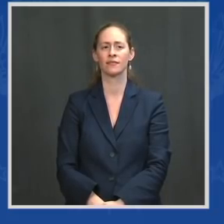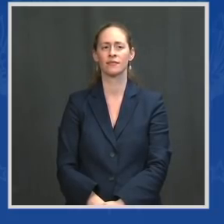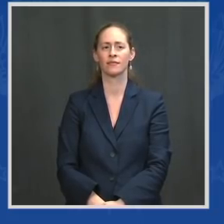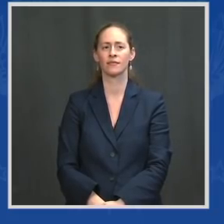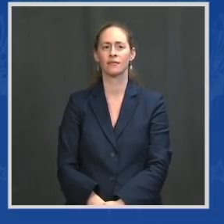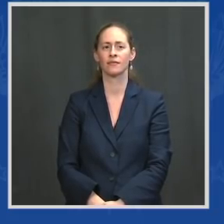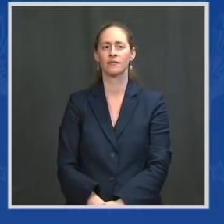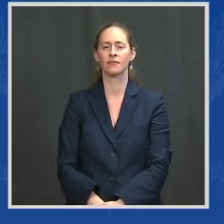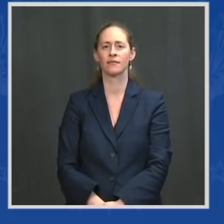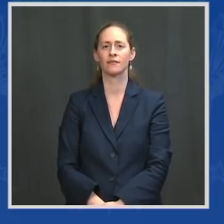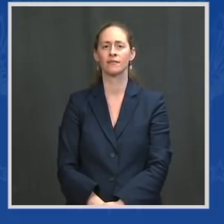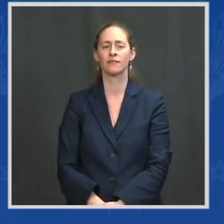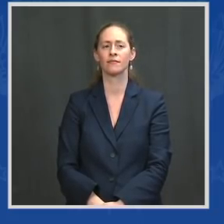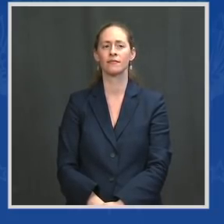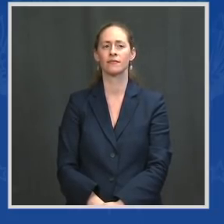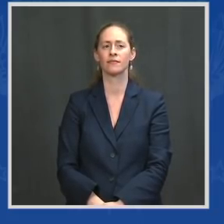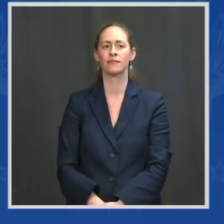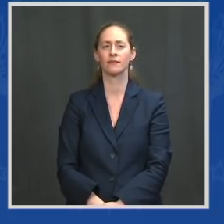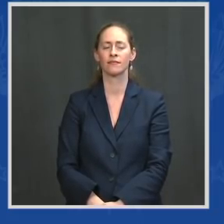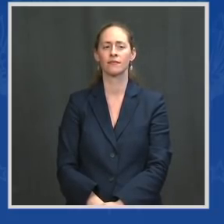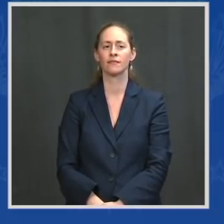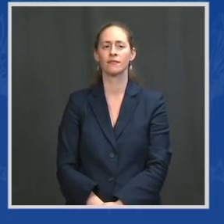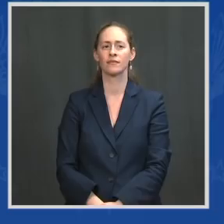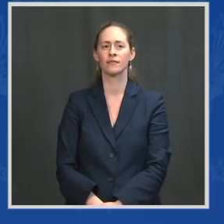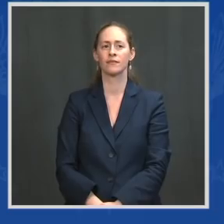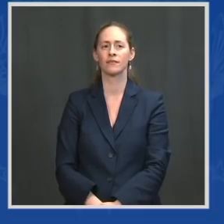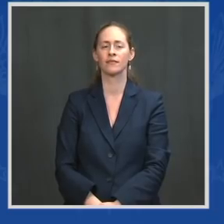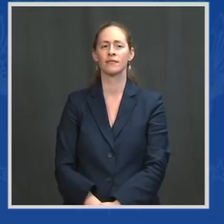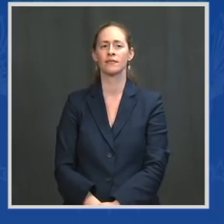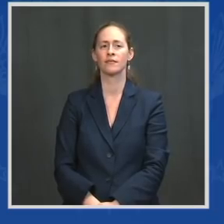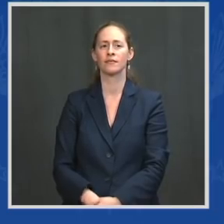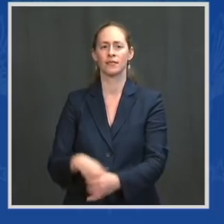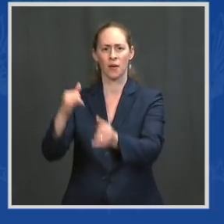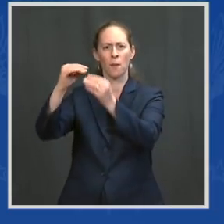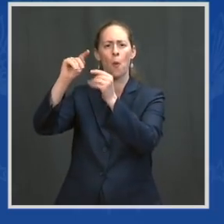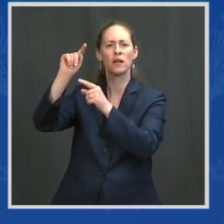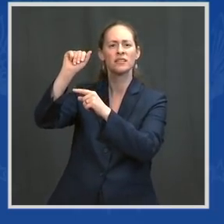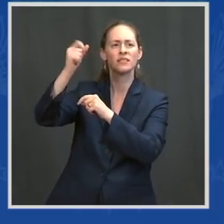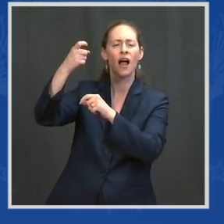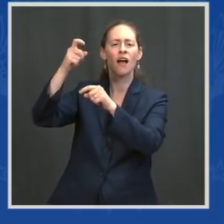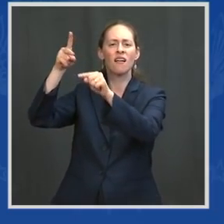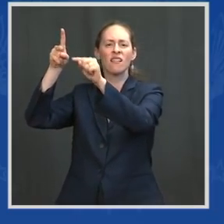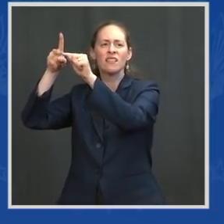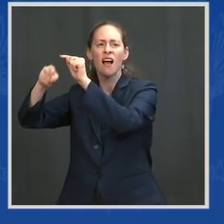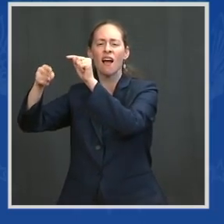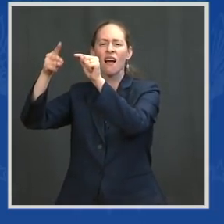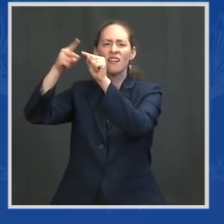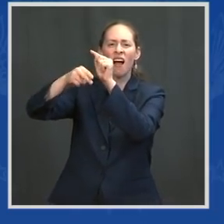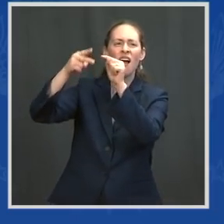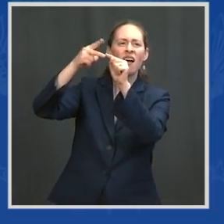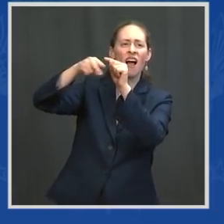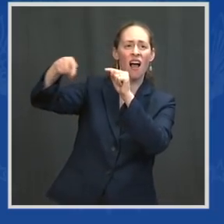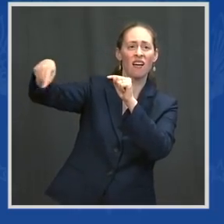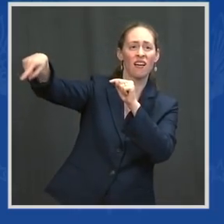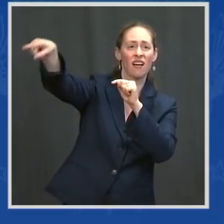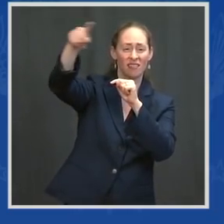the tax cut to between 25 and 28, it's a couple hundred billion dollars. We can pay for these things.